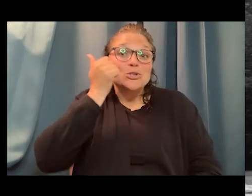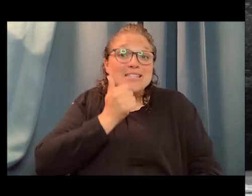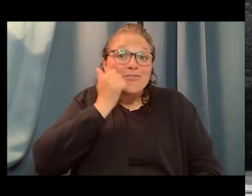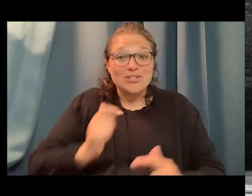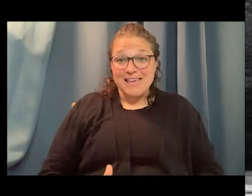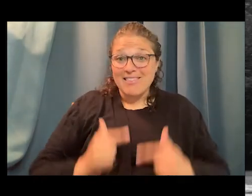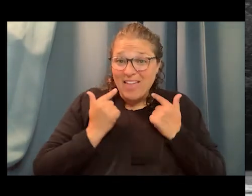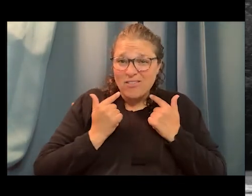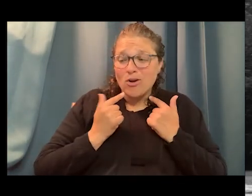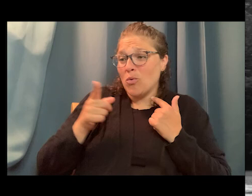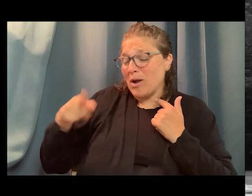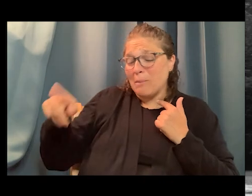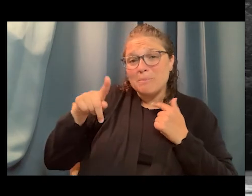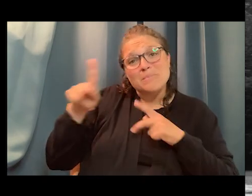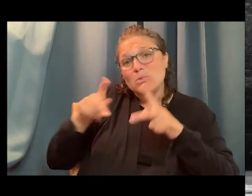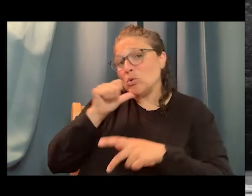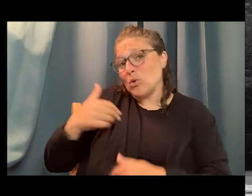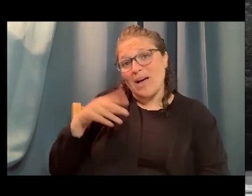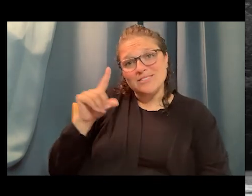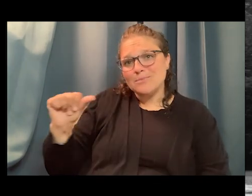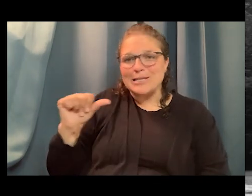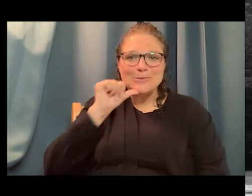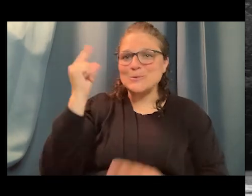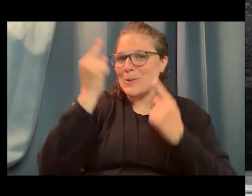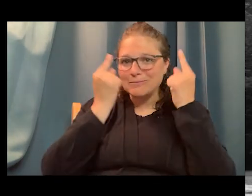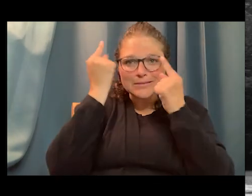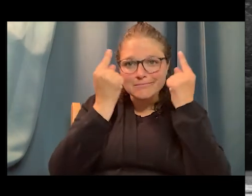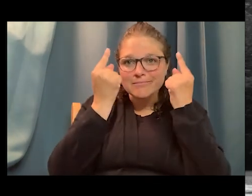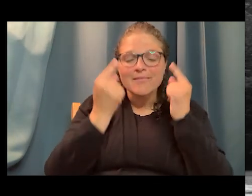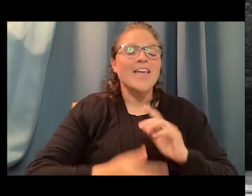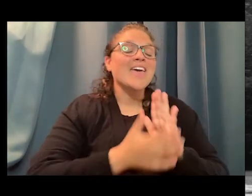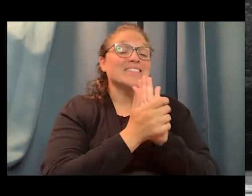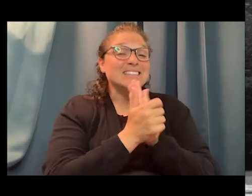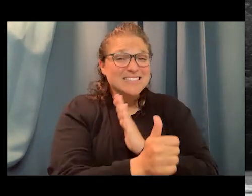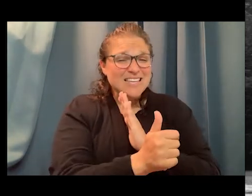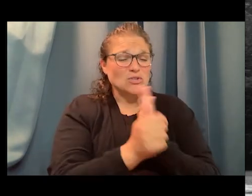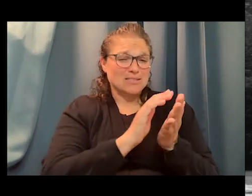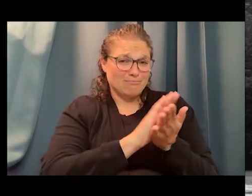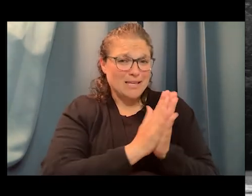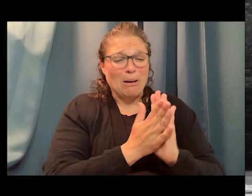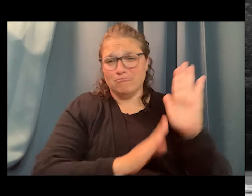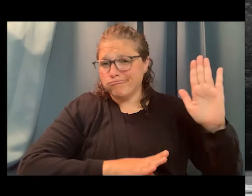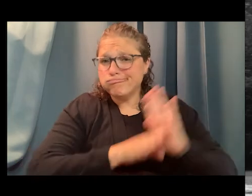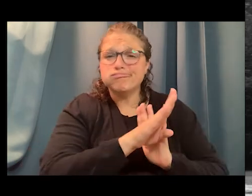without disabilities wouldn't t even have to consider. The skills they develop can make them incredible employees.